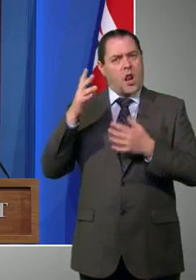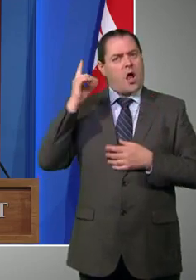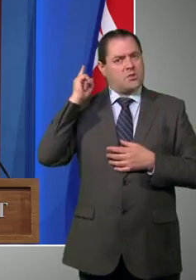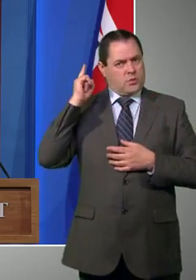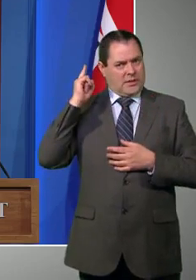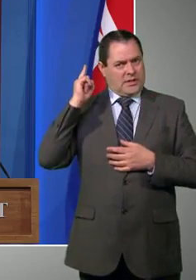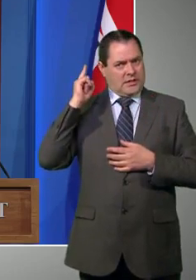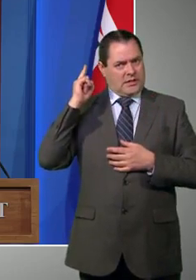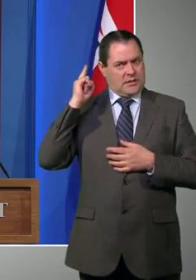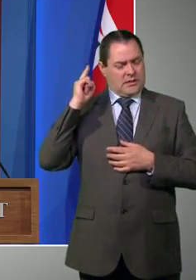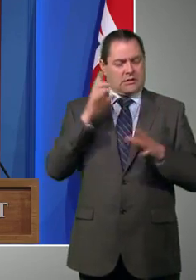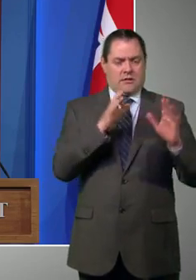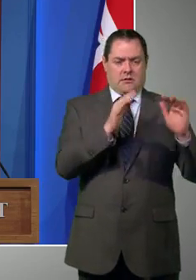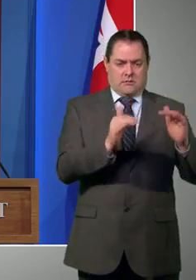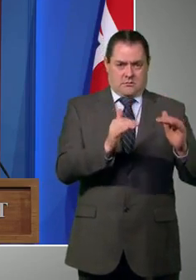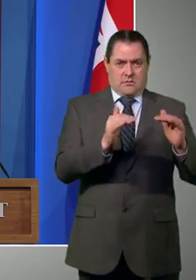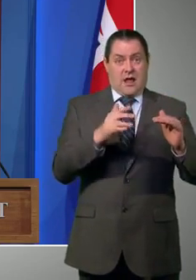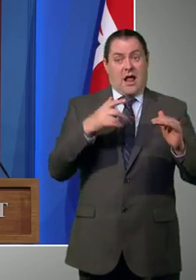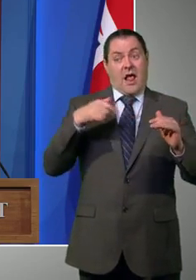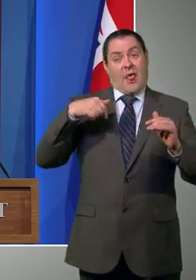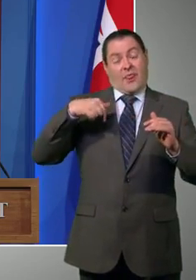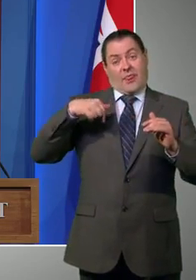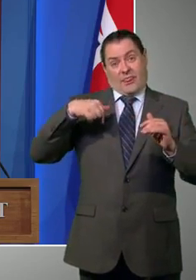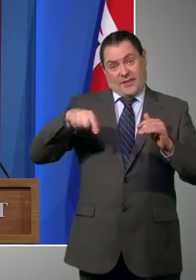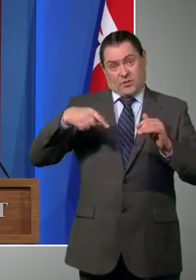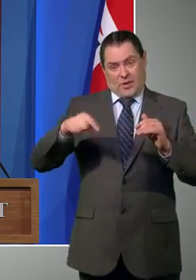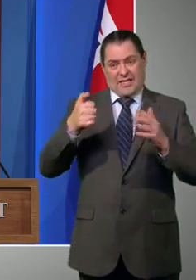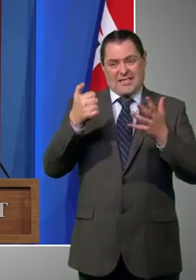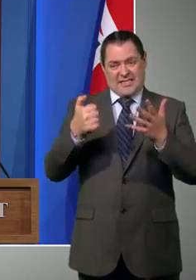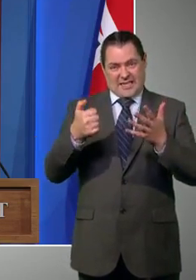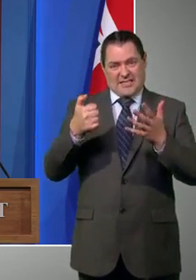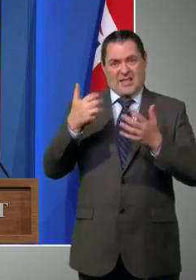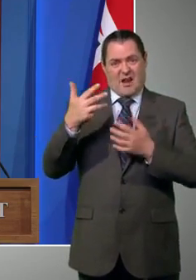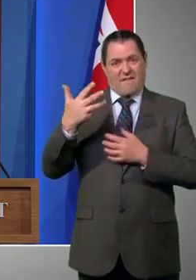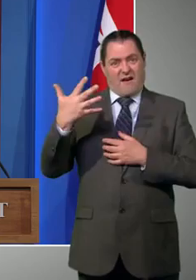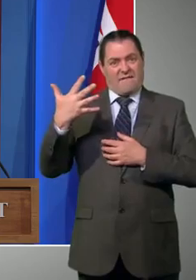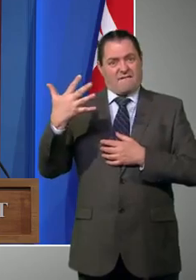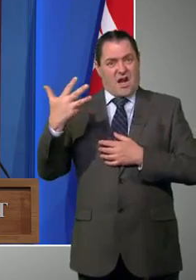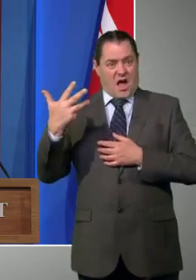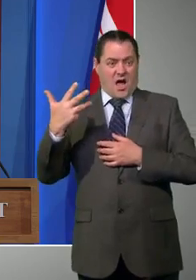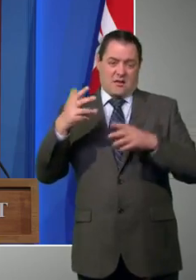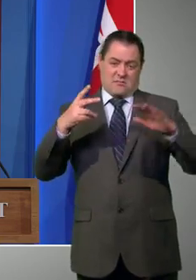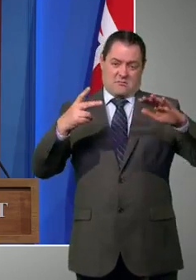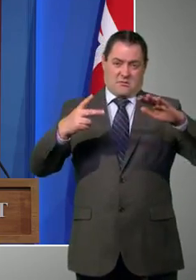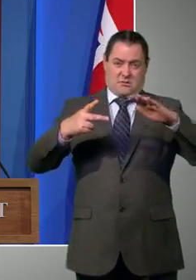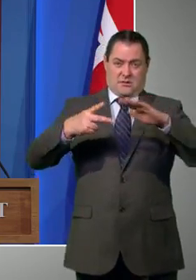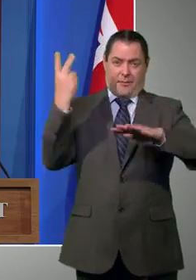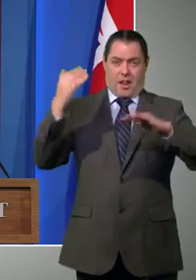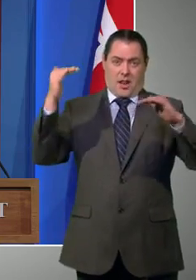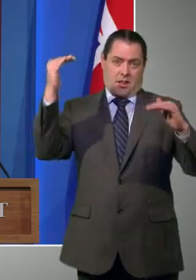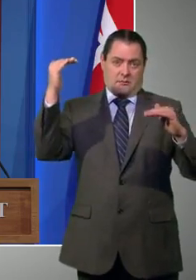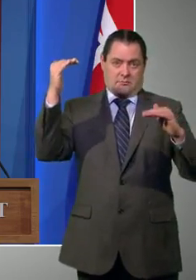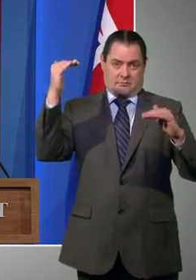just about doubled that 6959 now, however. what is important